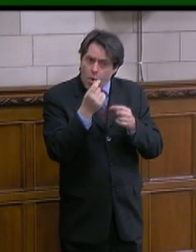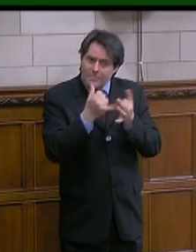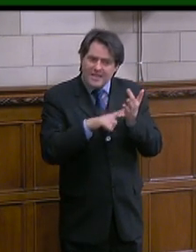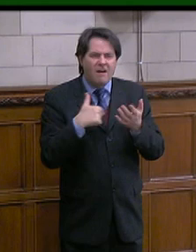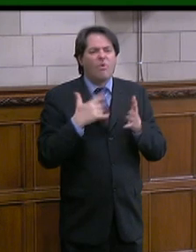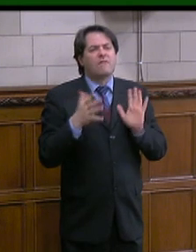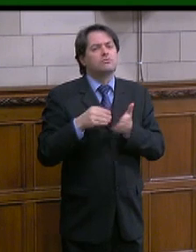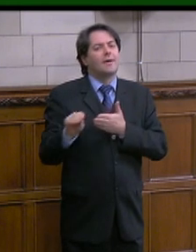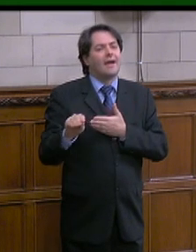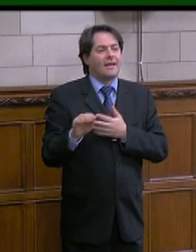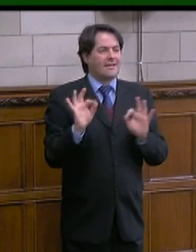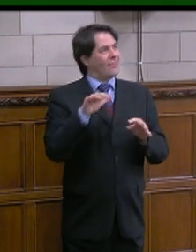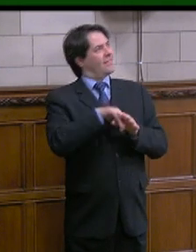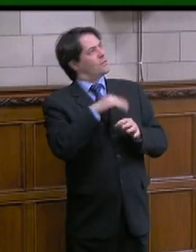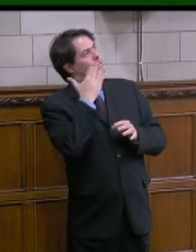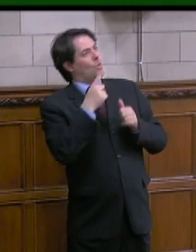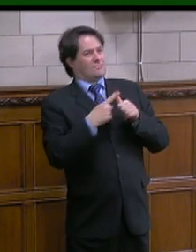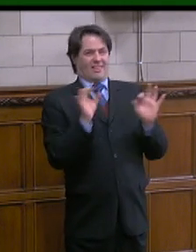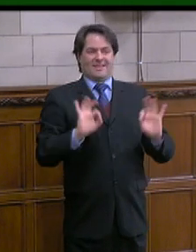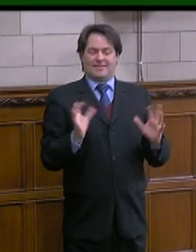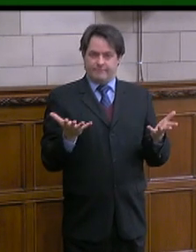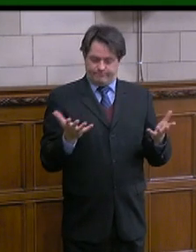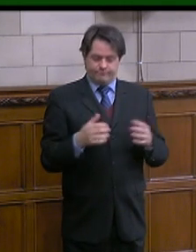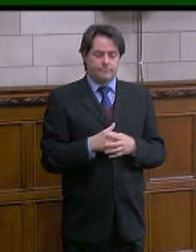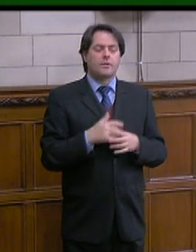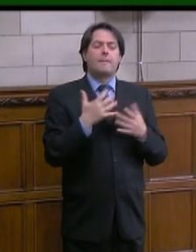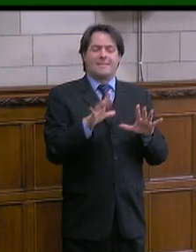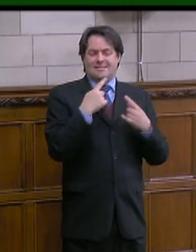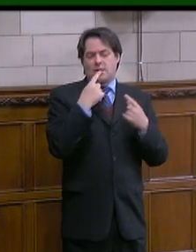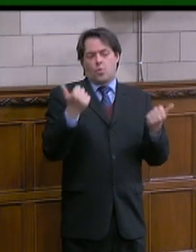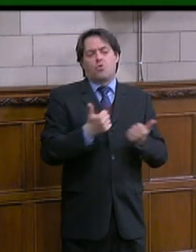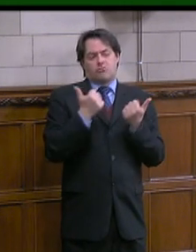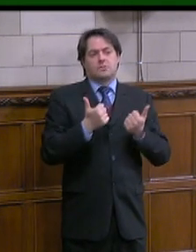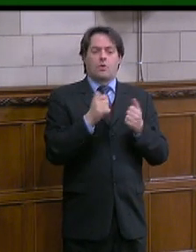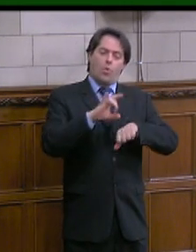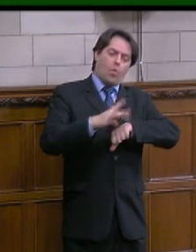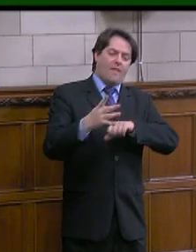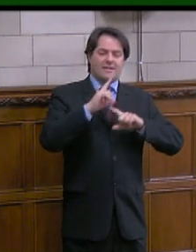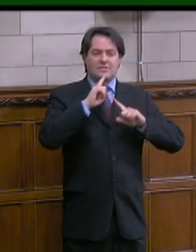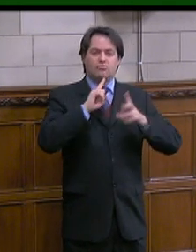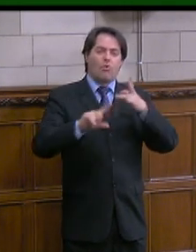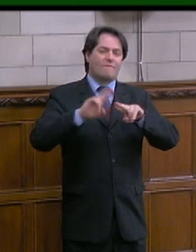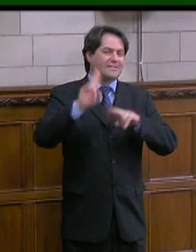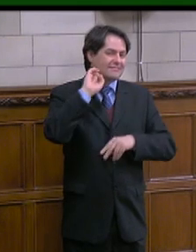I have already mentioned the shortage of qualified teachers of the deaf, but there is a wider shortage.